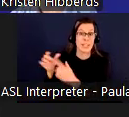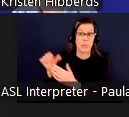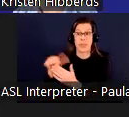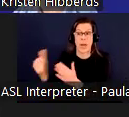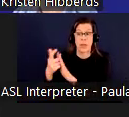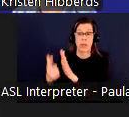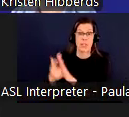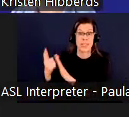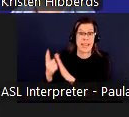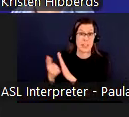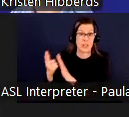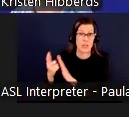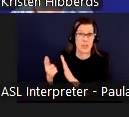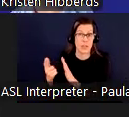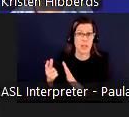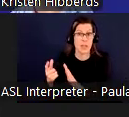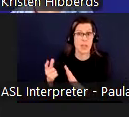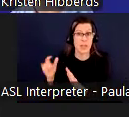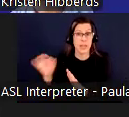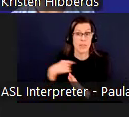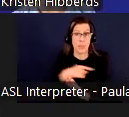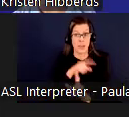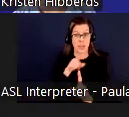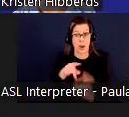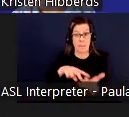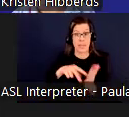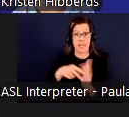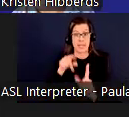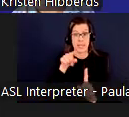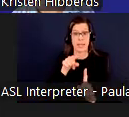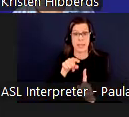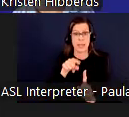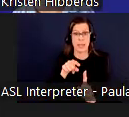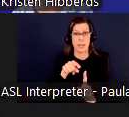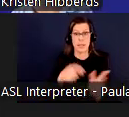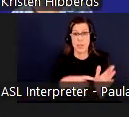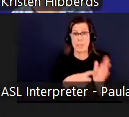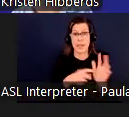apply when we're speaking about the mandatory reporting one.